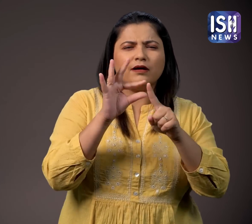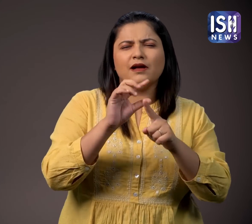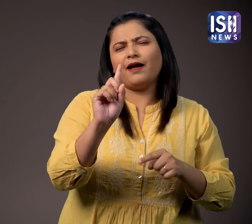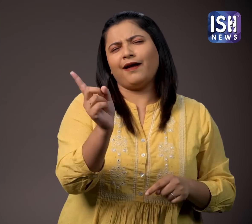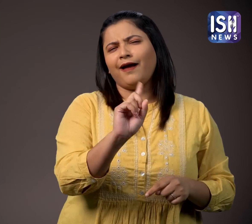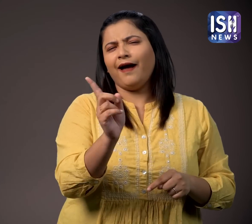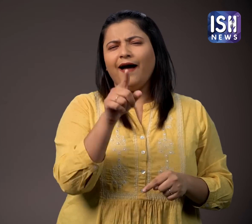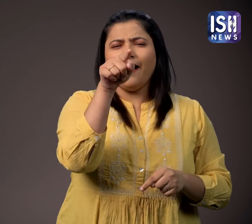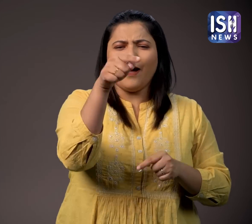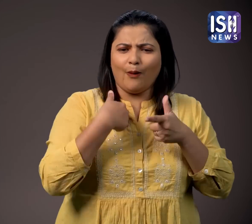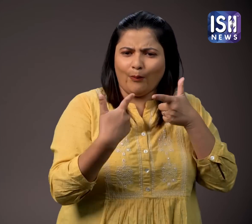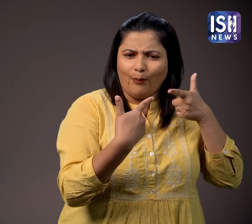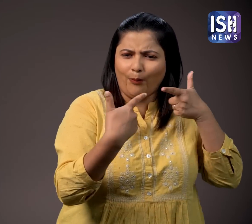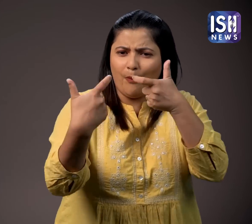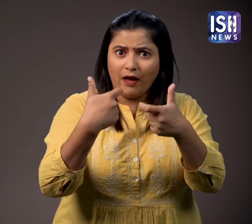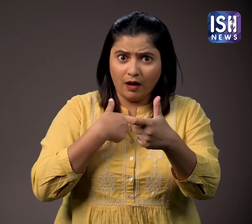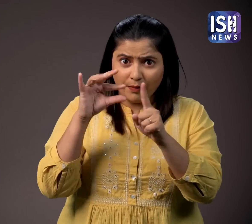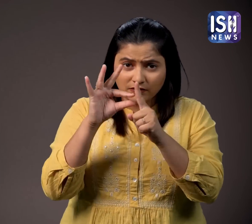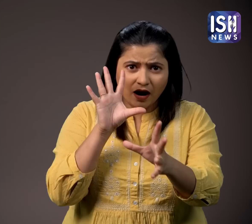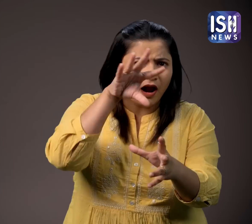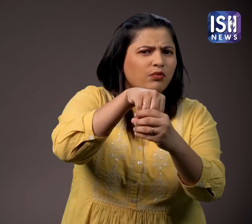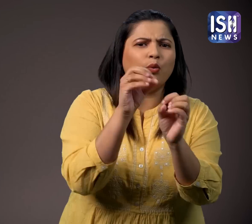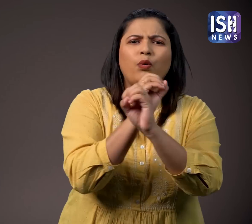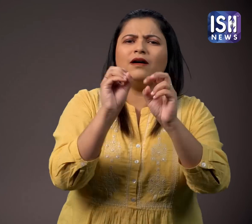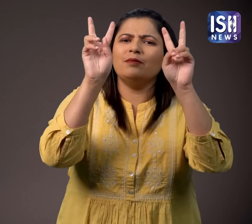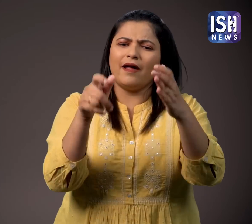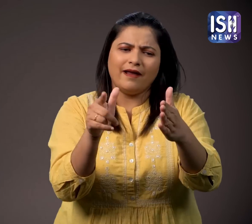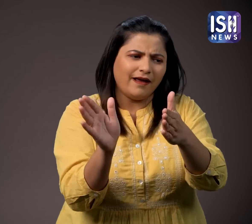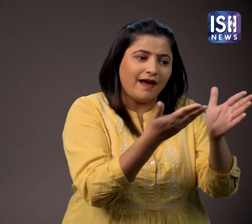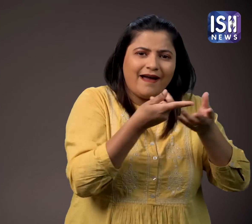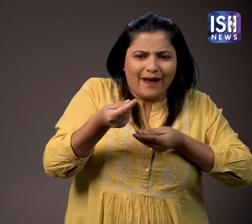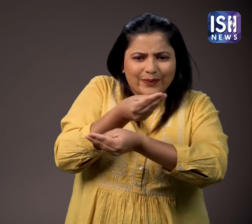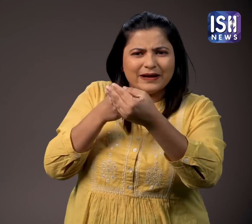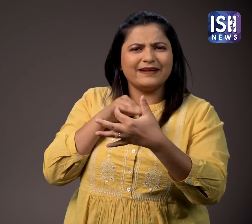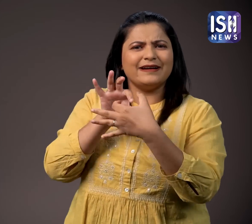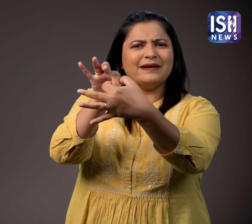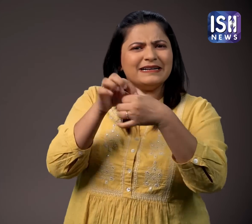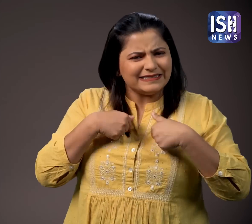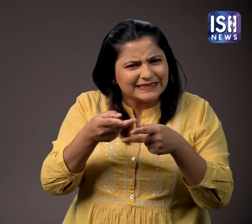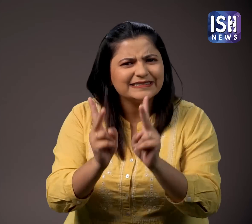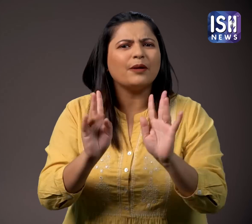However, Pakistan said that it is not fair as it was a terrorist attack and they were not involved.